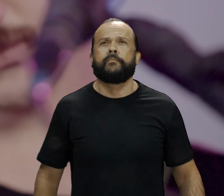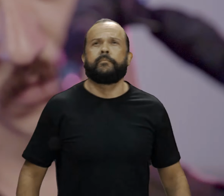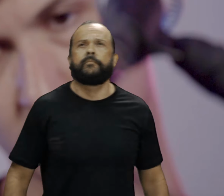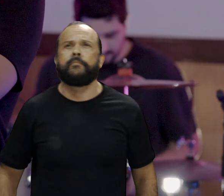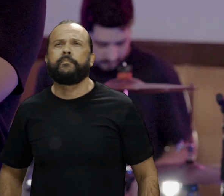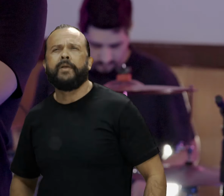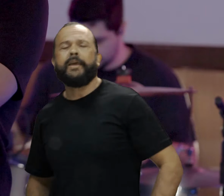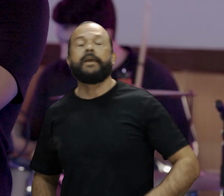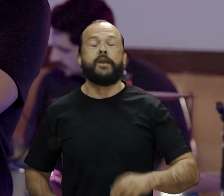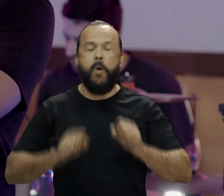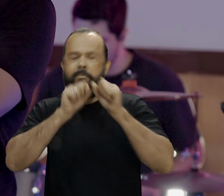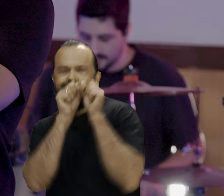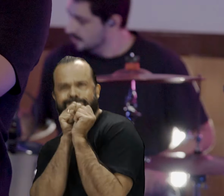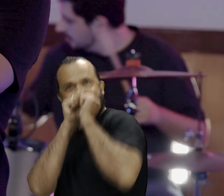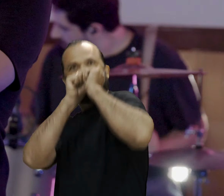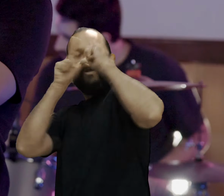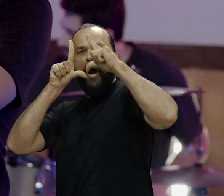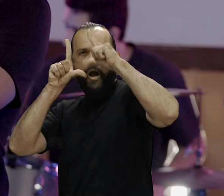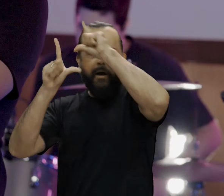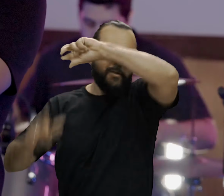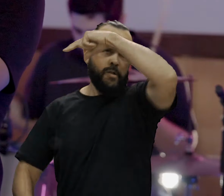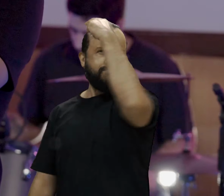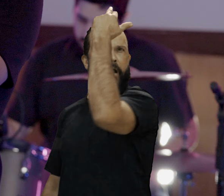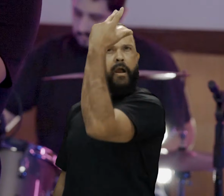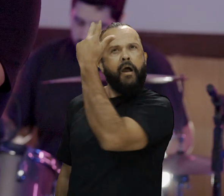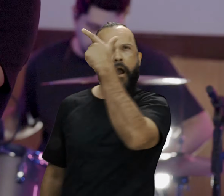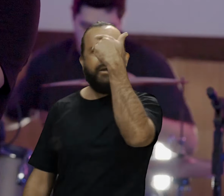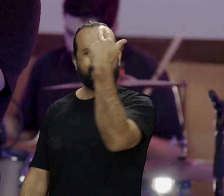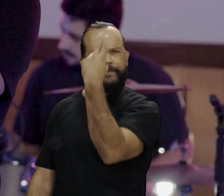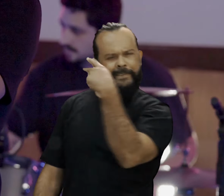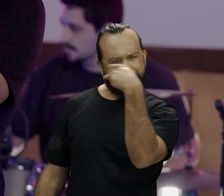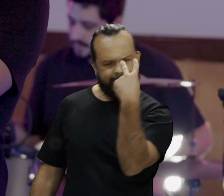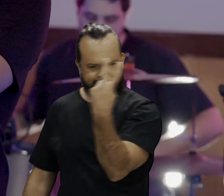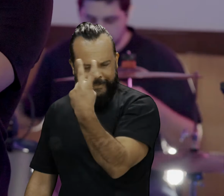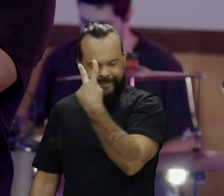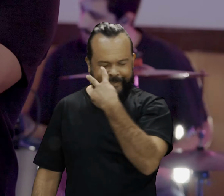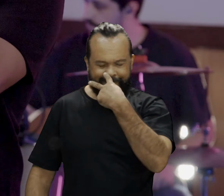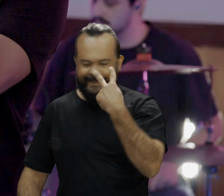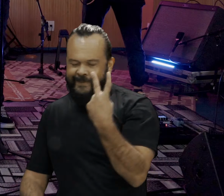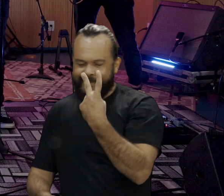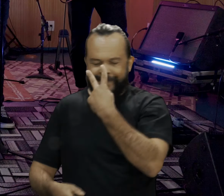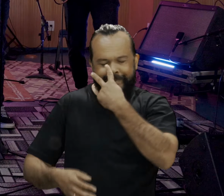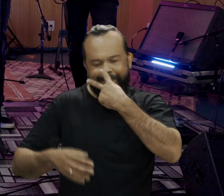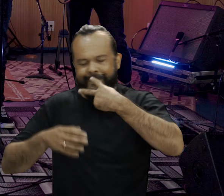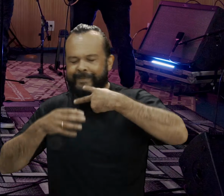The eyes close and I go